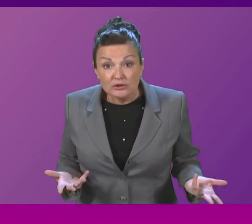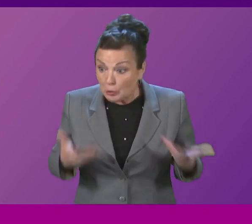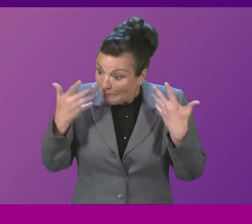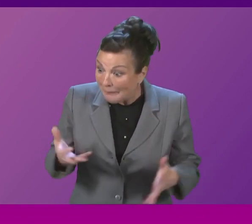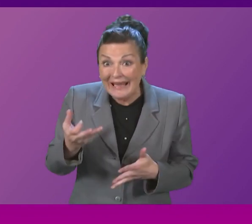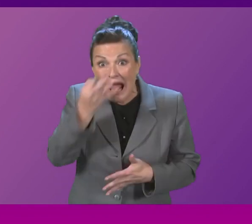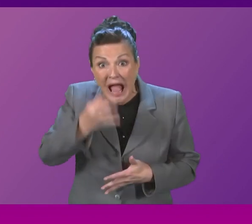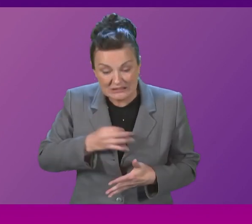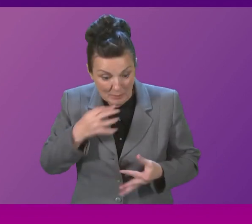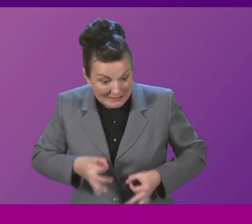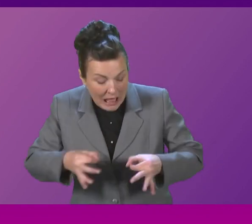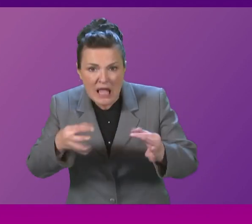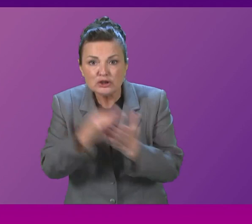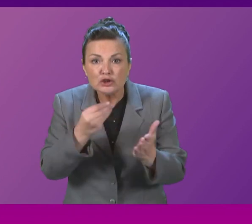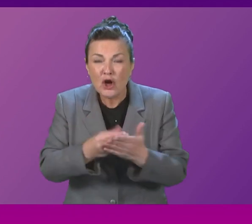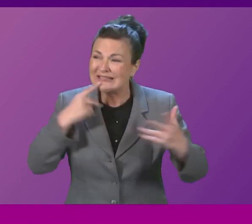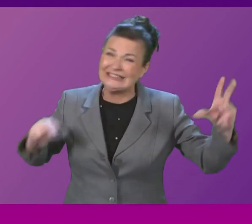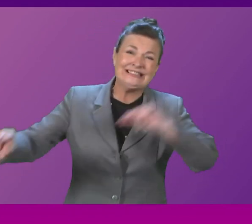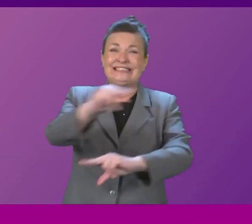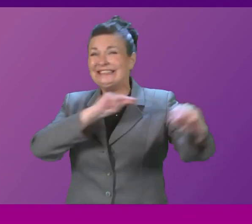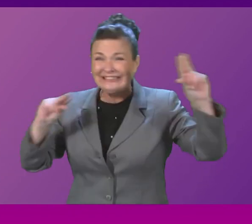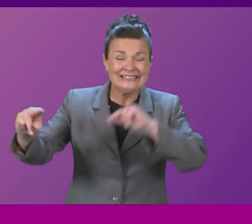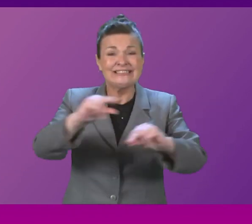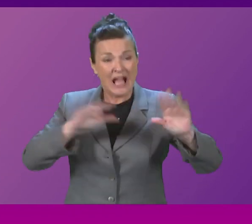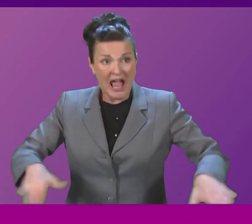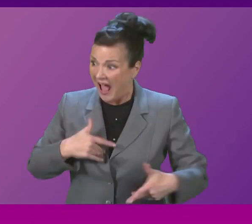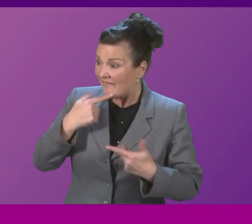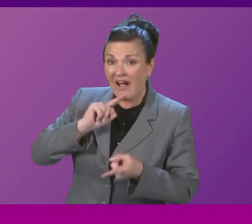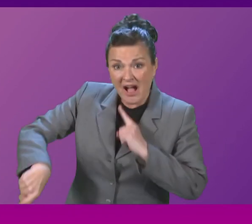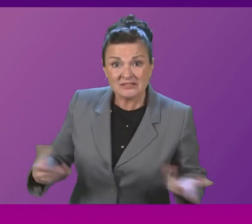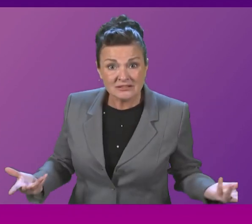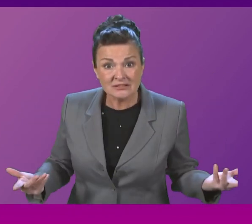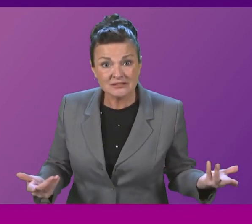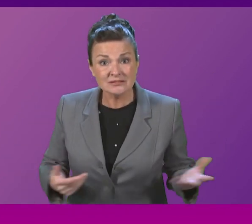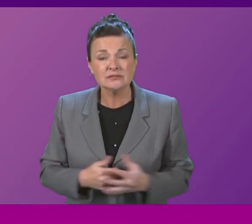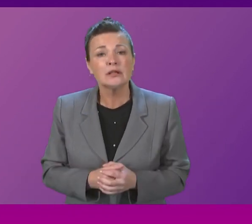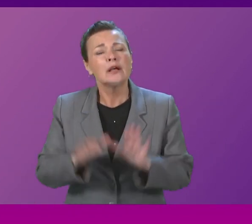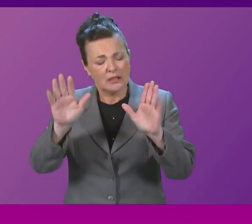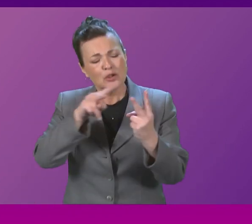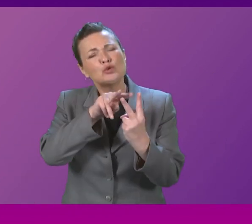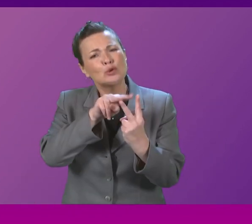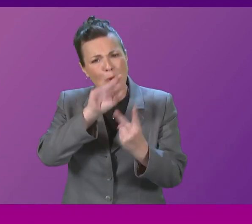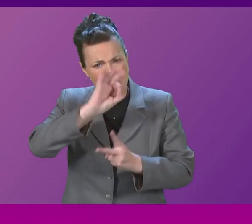I think that I have just answered his question pretty fully. I have two final points to make.